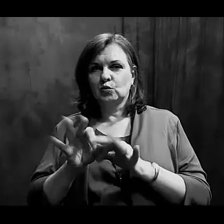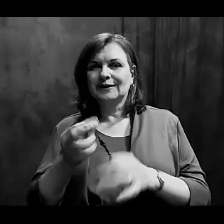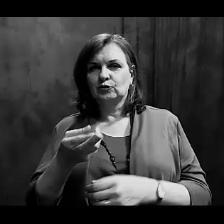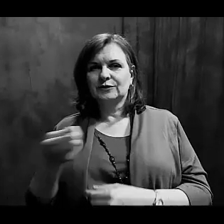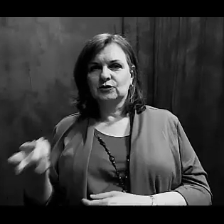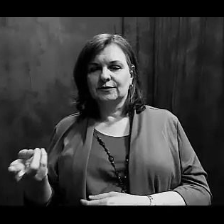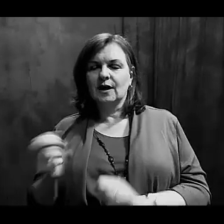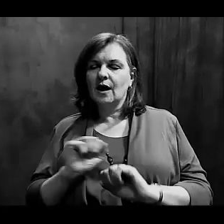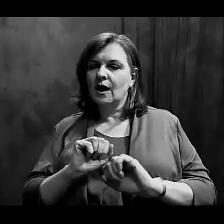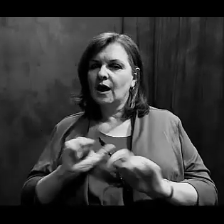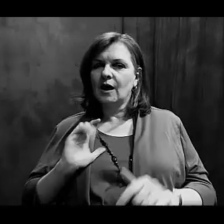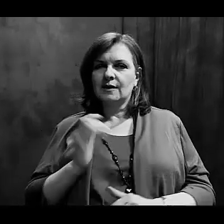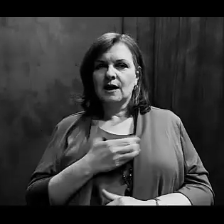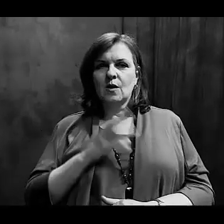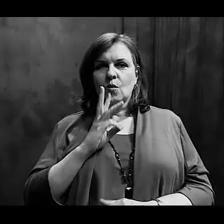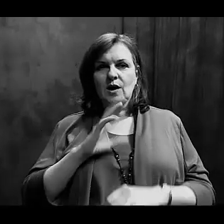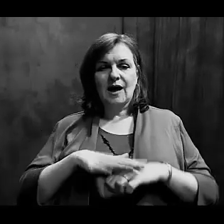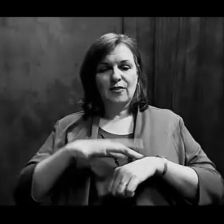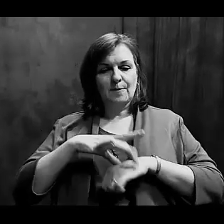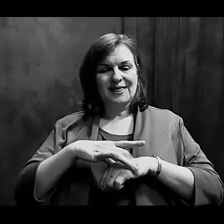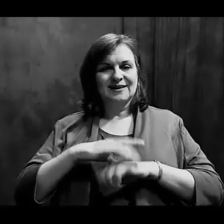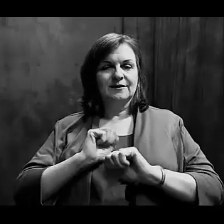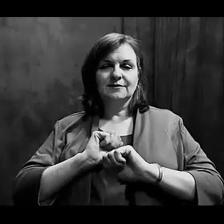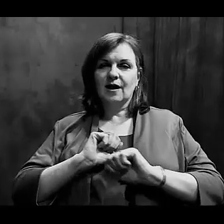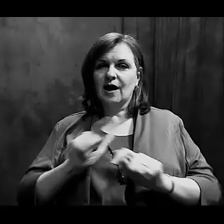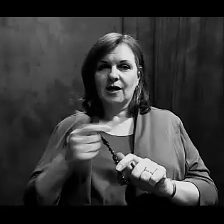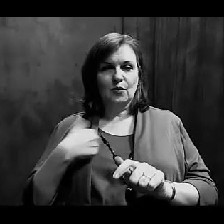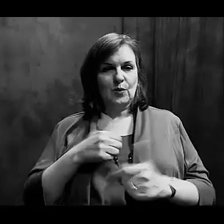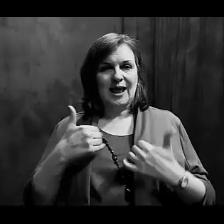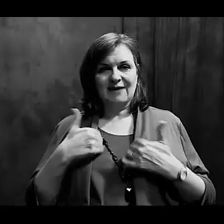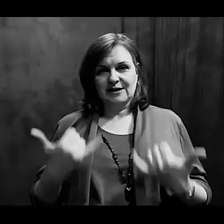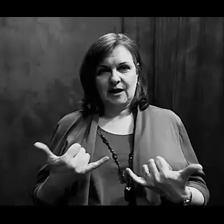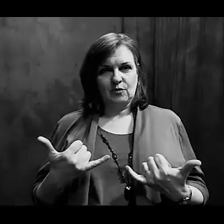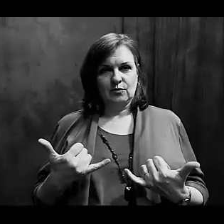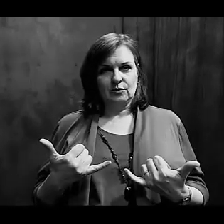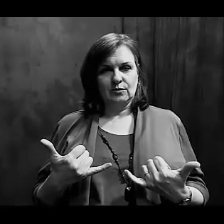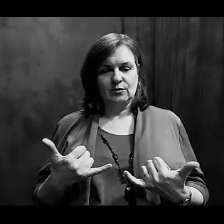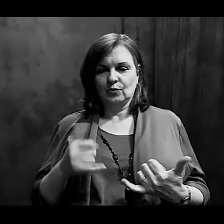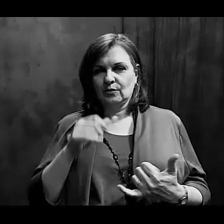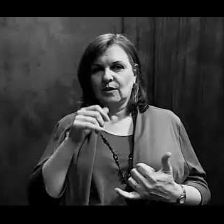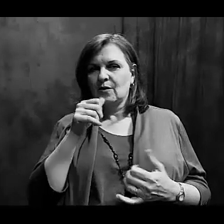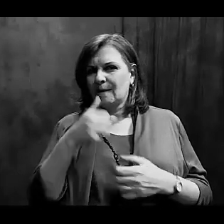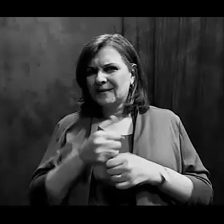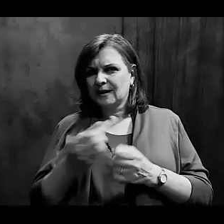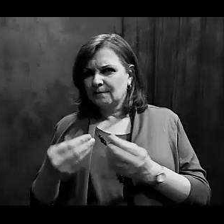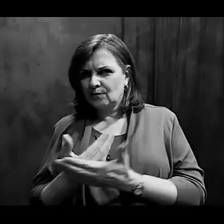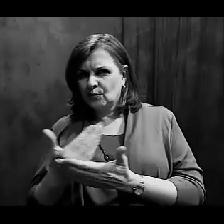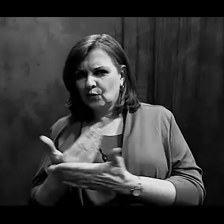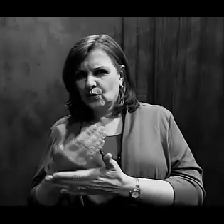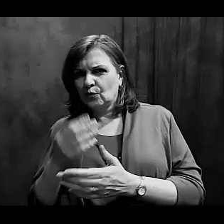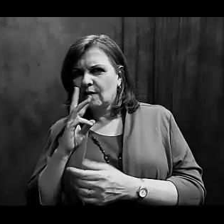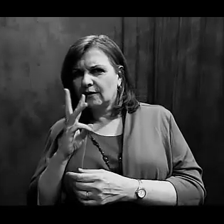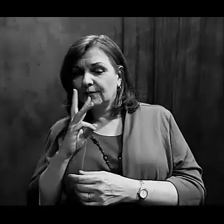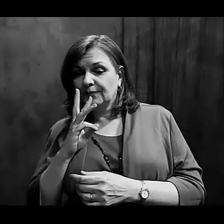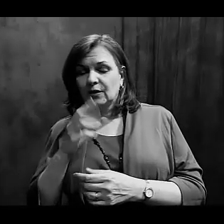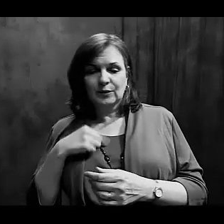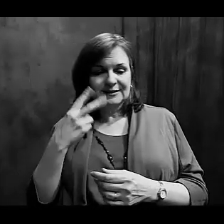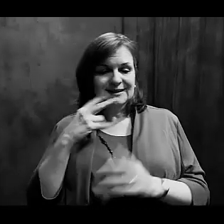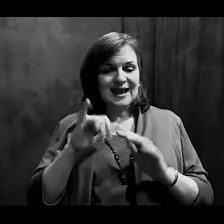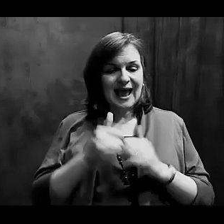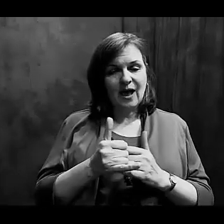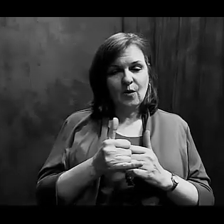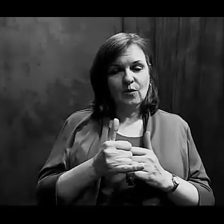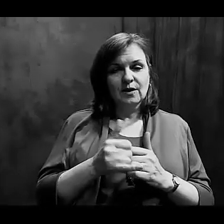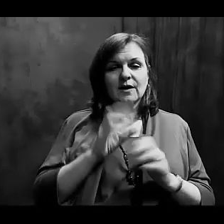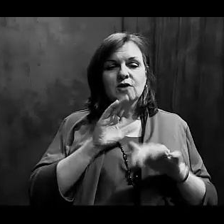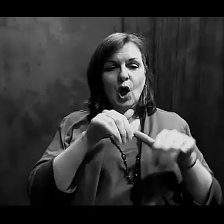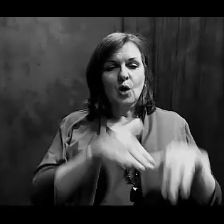all of our water that we have on this planet is all we have! so we have to look at how it gets cycle evaporated from the oceans back into